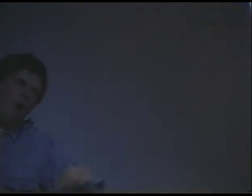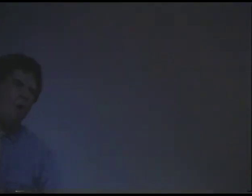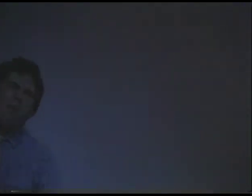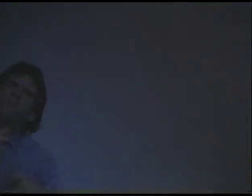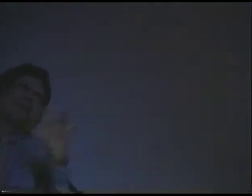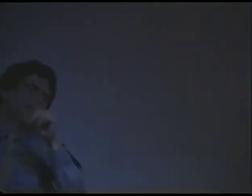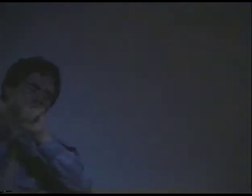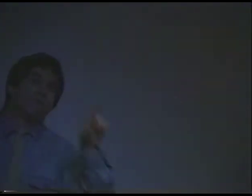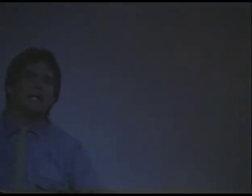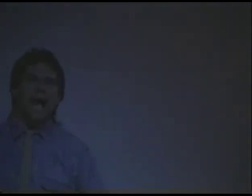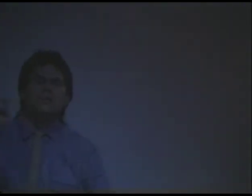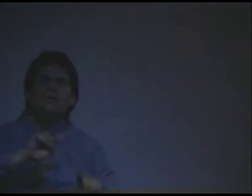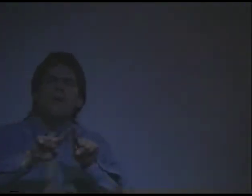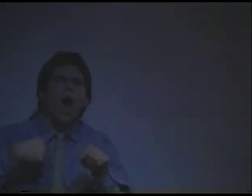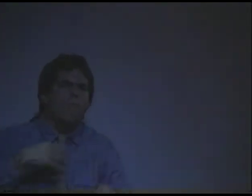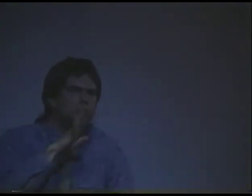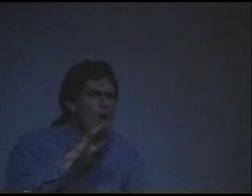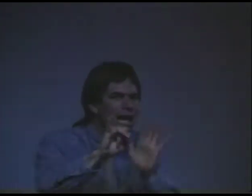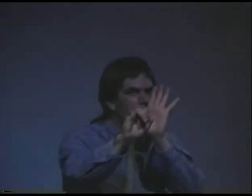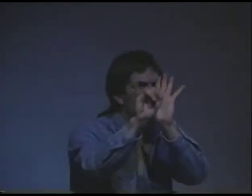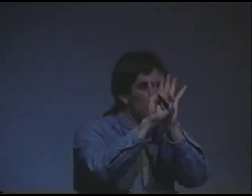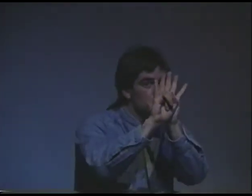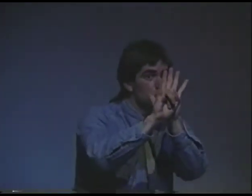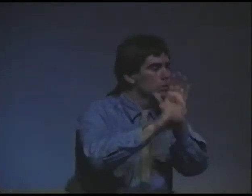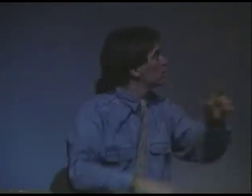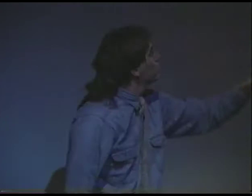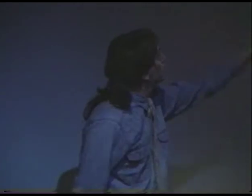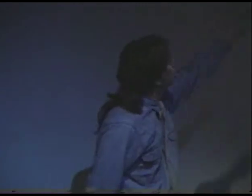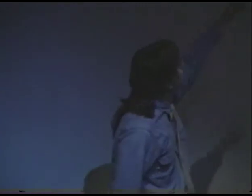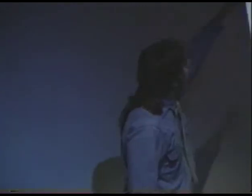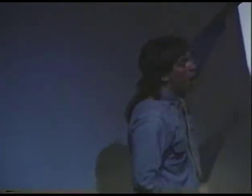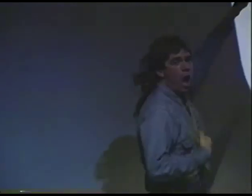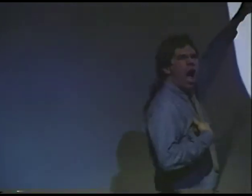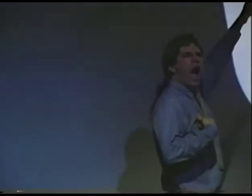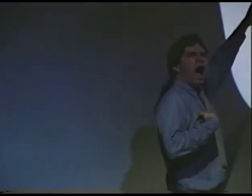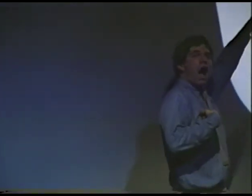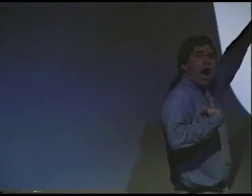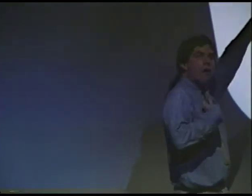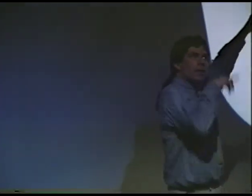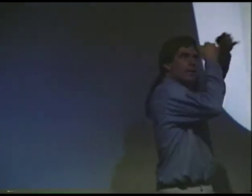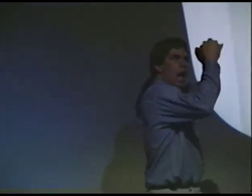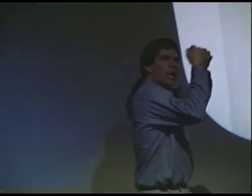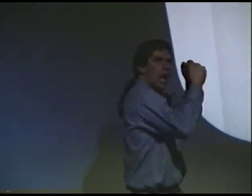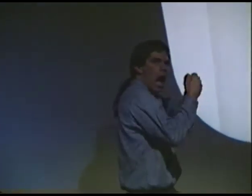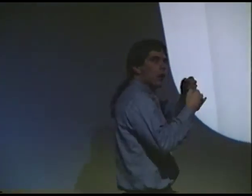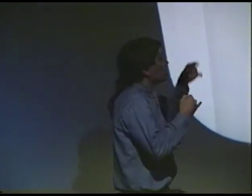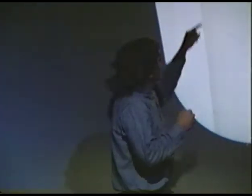It's a lot different from that, a big difference from that. OK, let's look at some of these images.